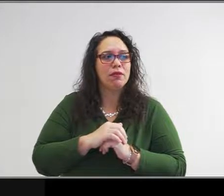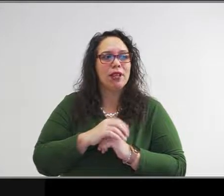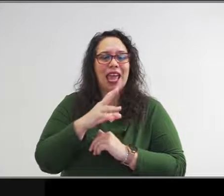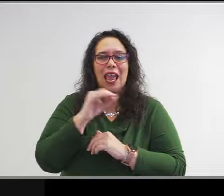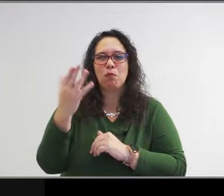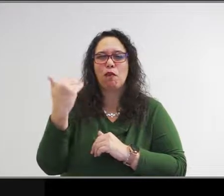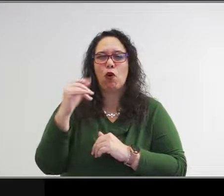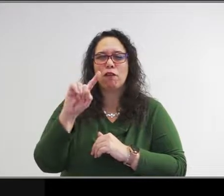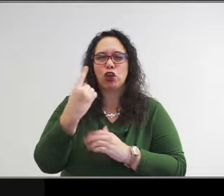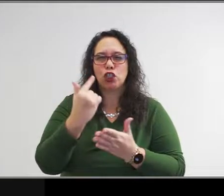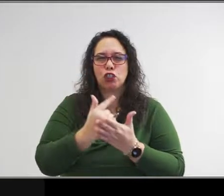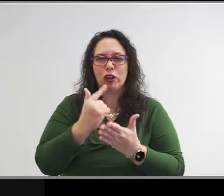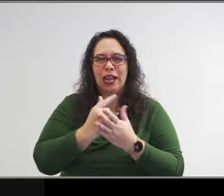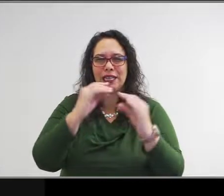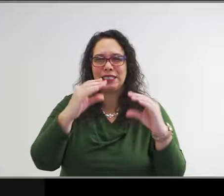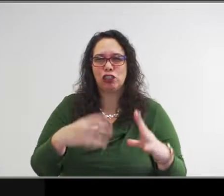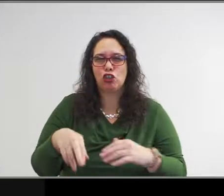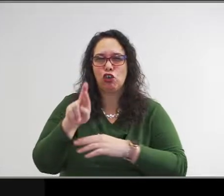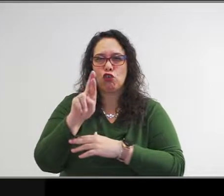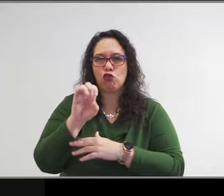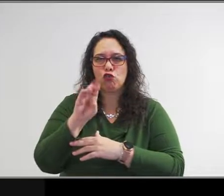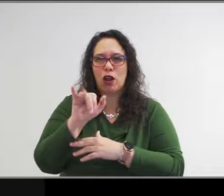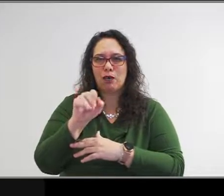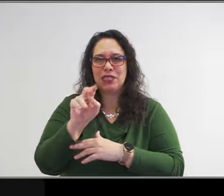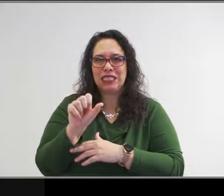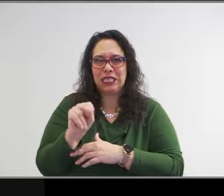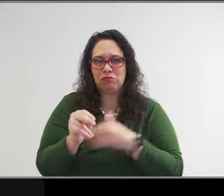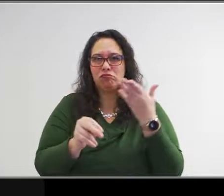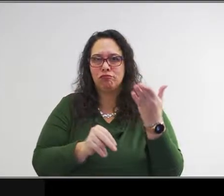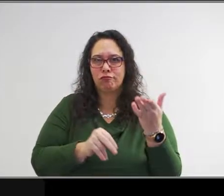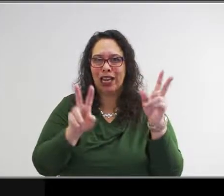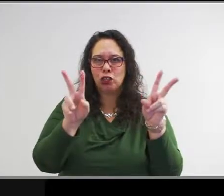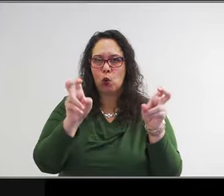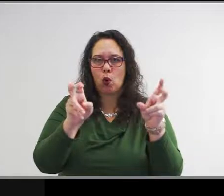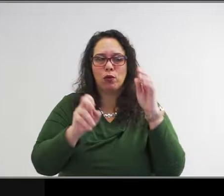"Right now we have librarians who are taking charge